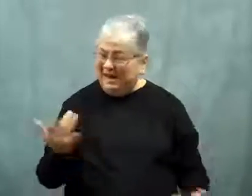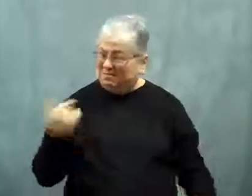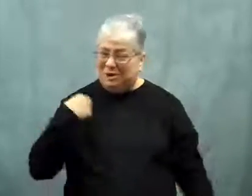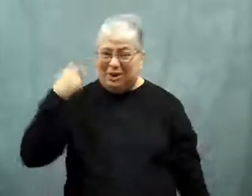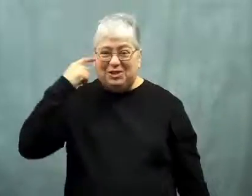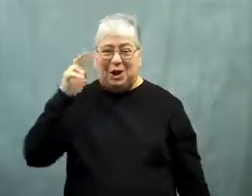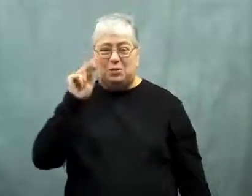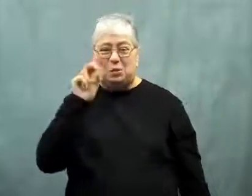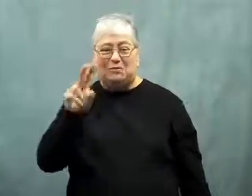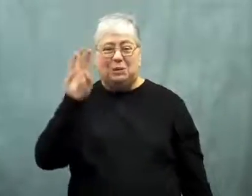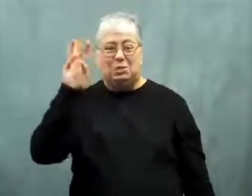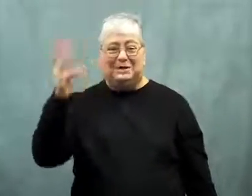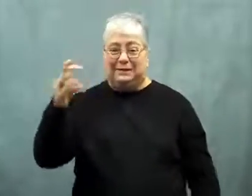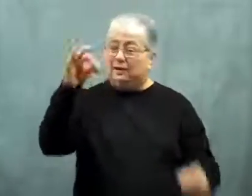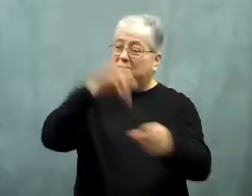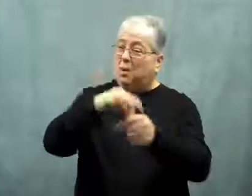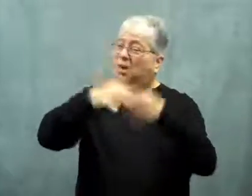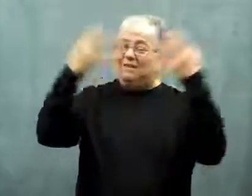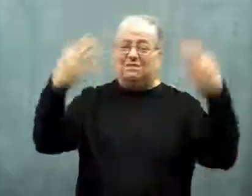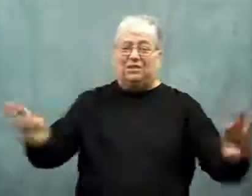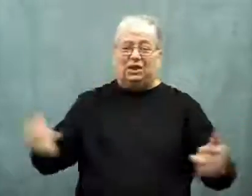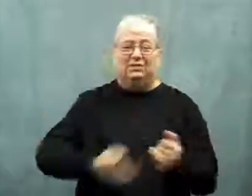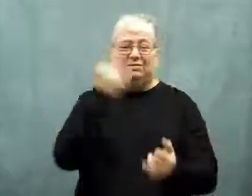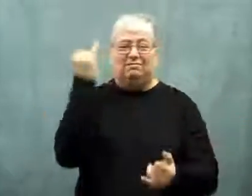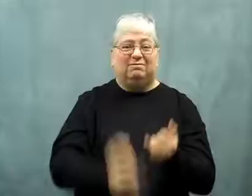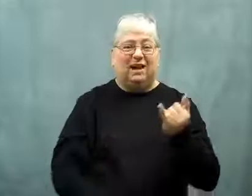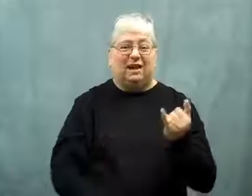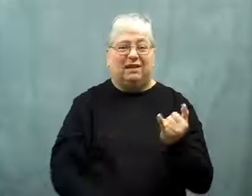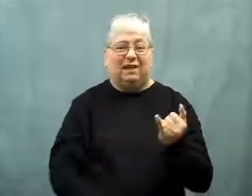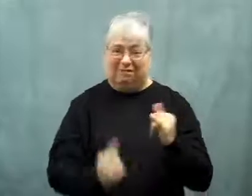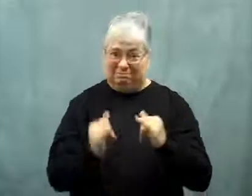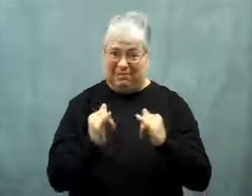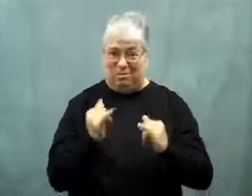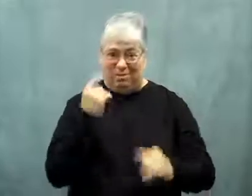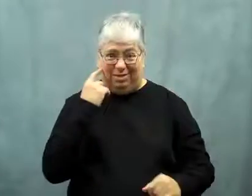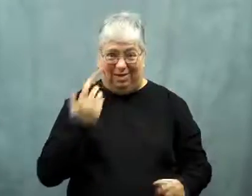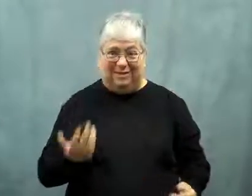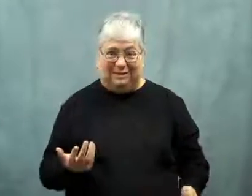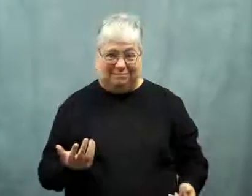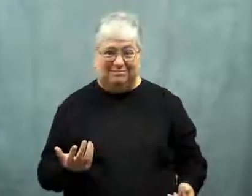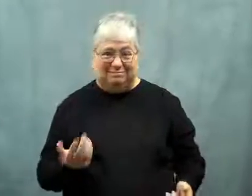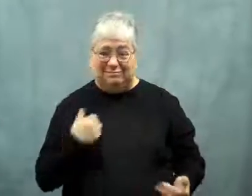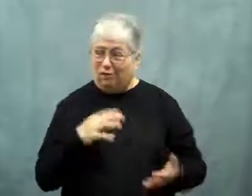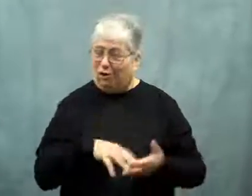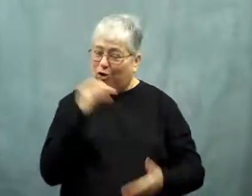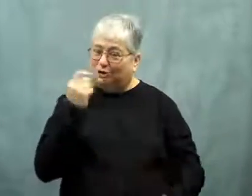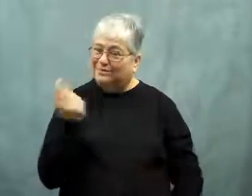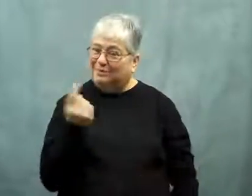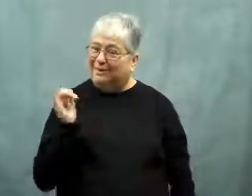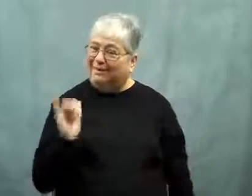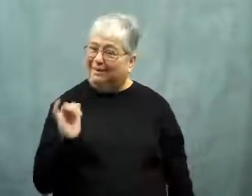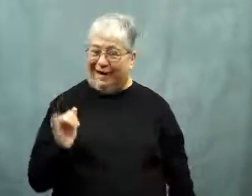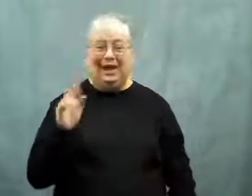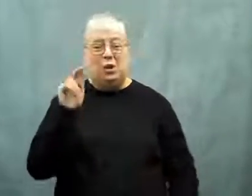I thought it was all settled on November 6. Did you?